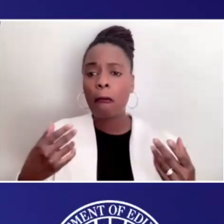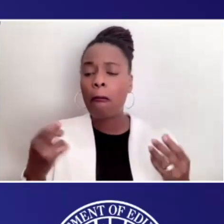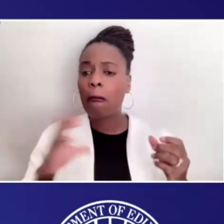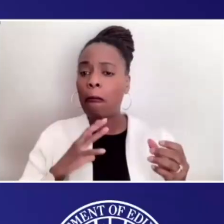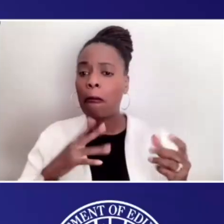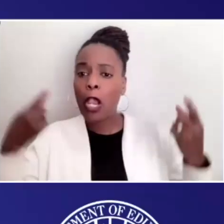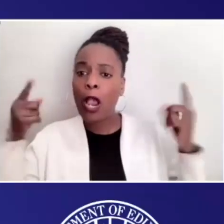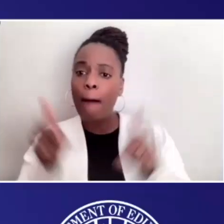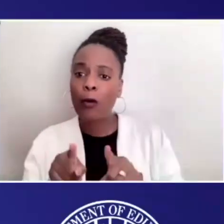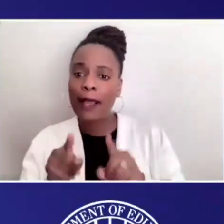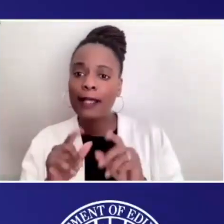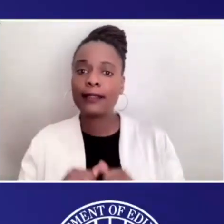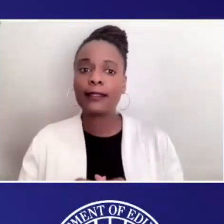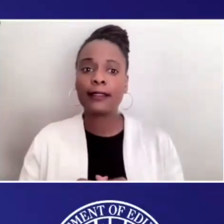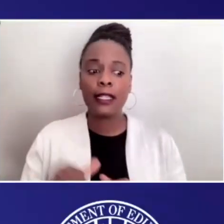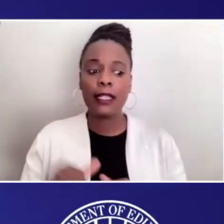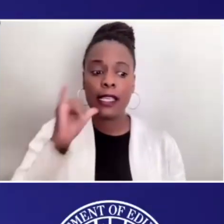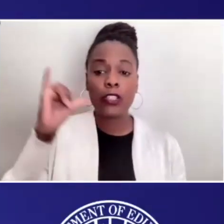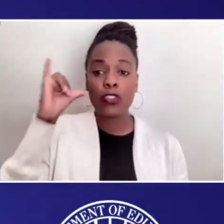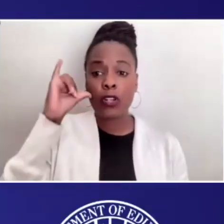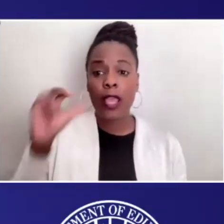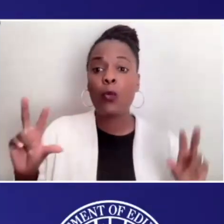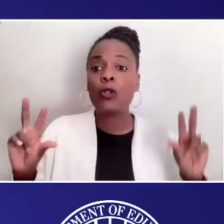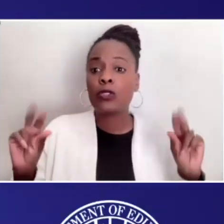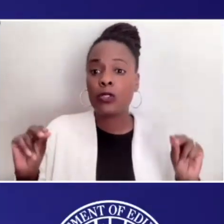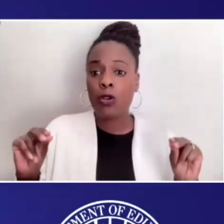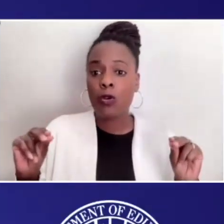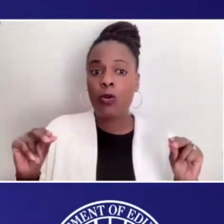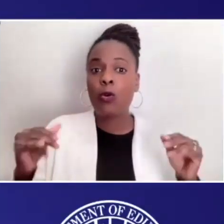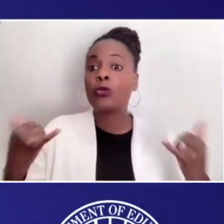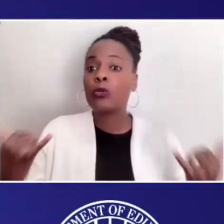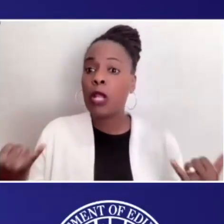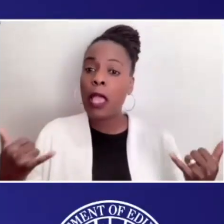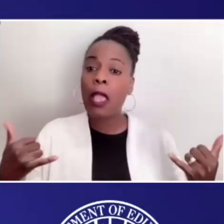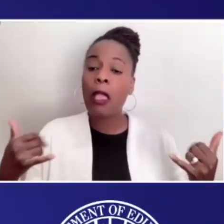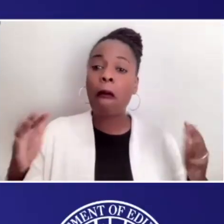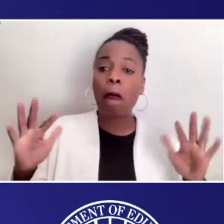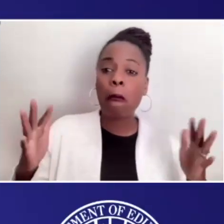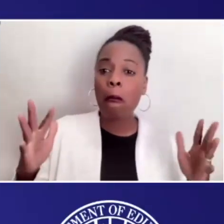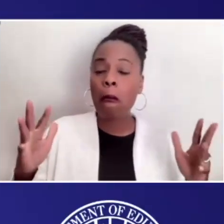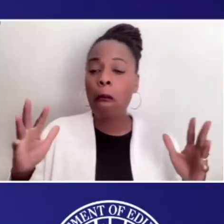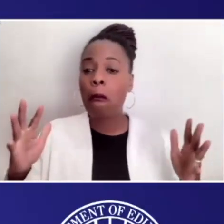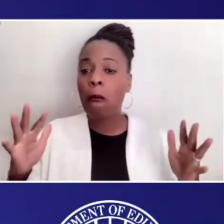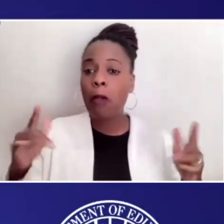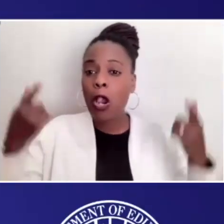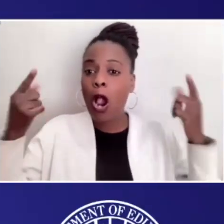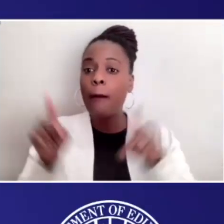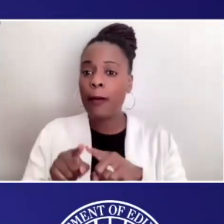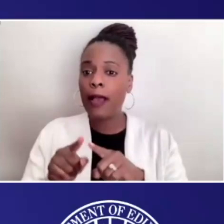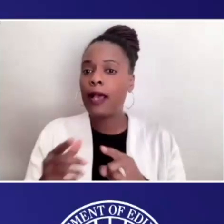As of yesterday, it was a no. As of today, we had a compromise. So that's showing good faith negotiations